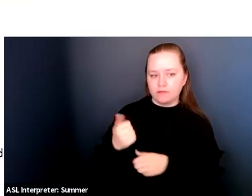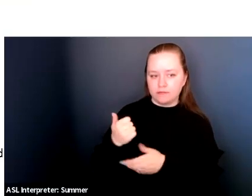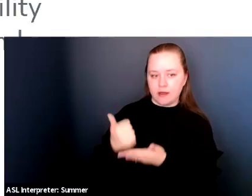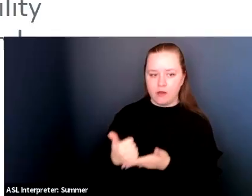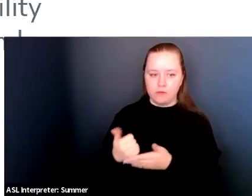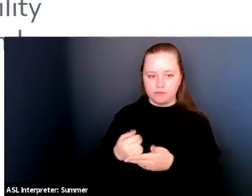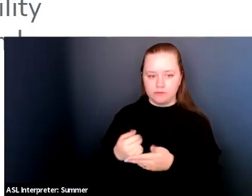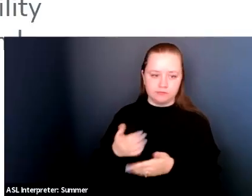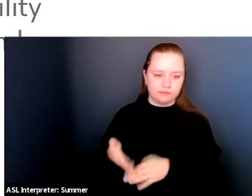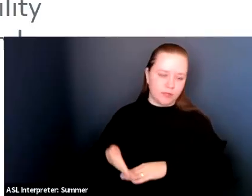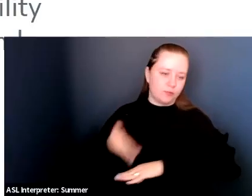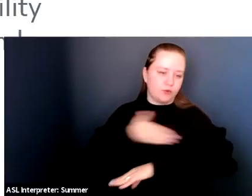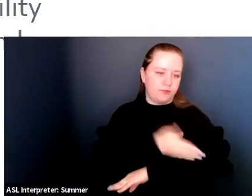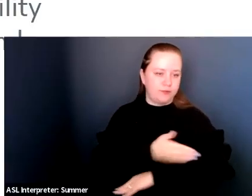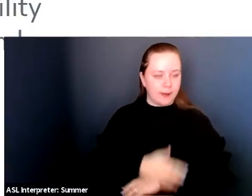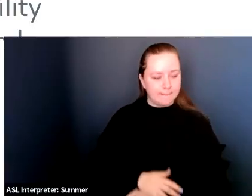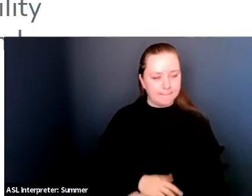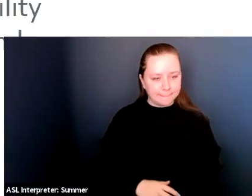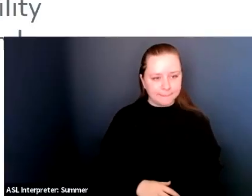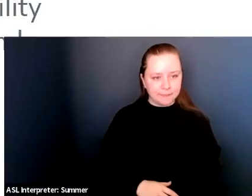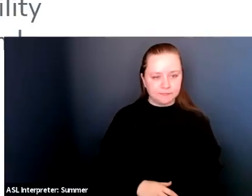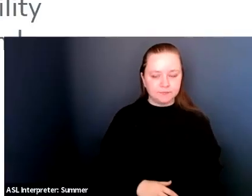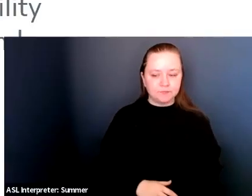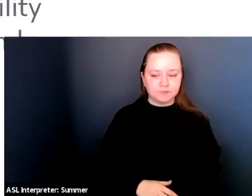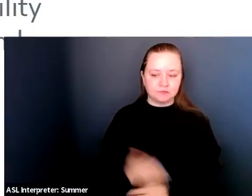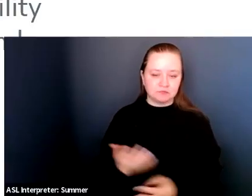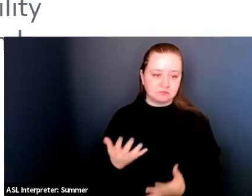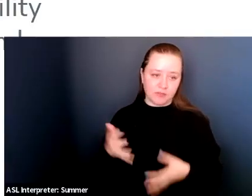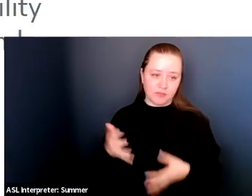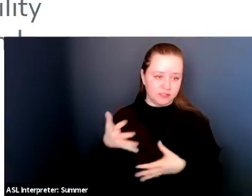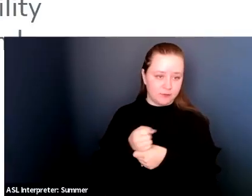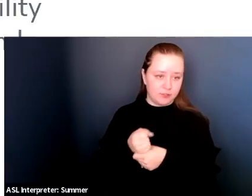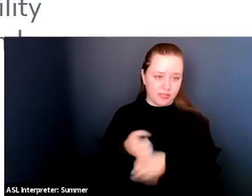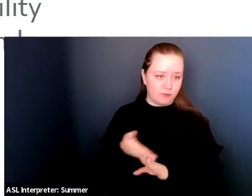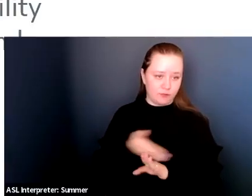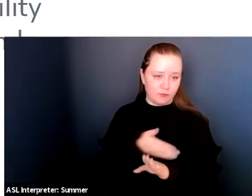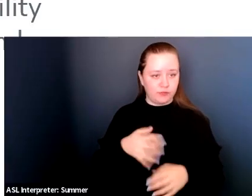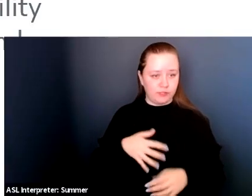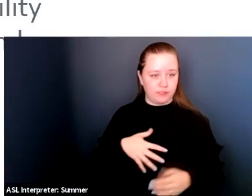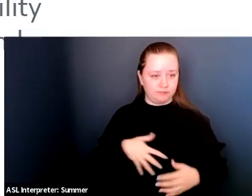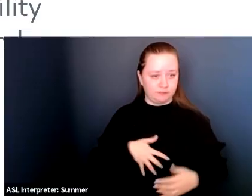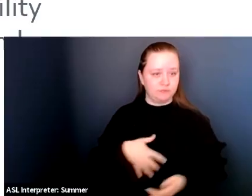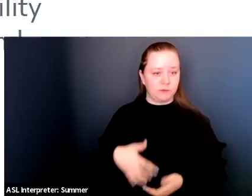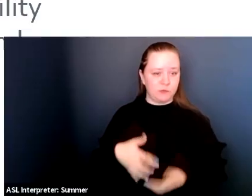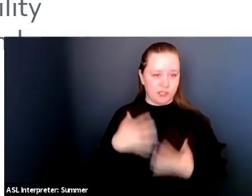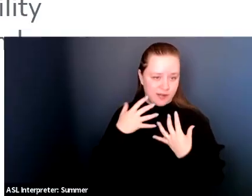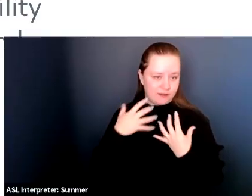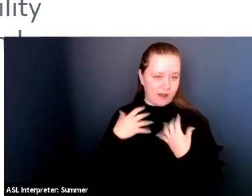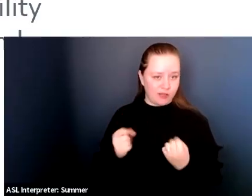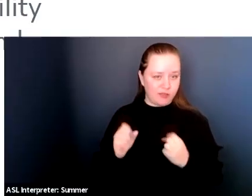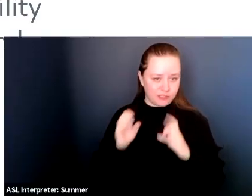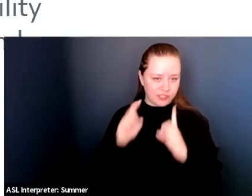In summary, preconception health education is a great way to understand your personal process